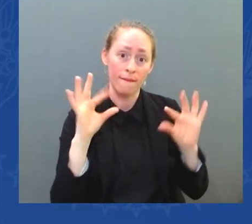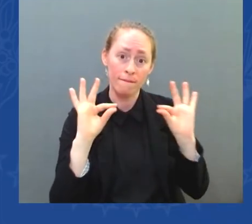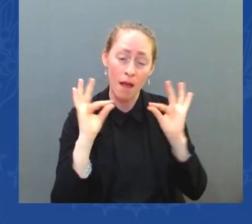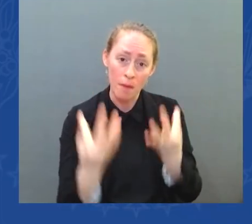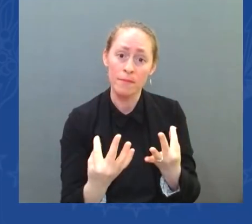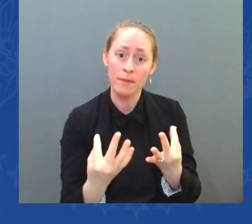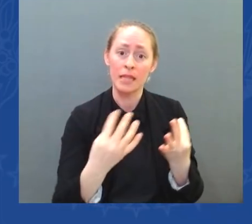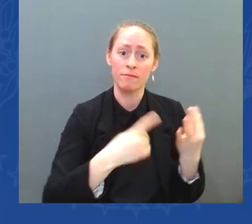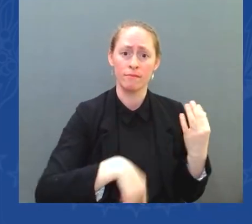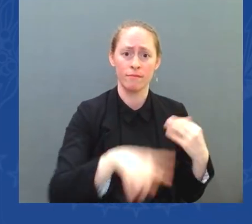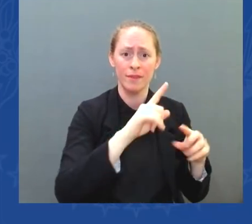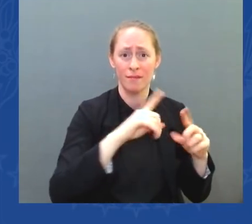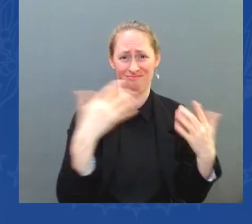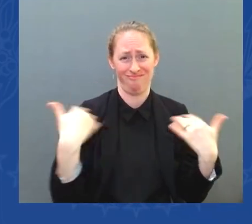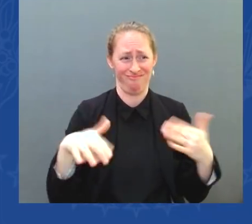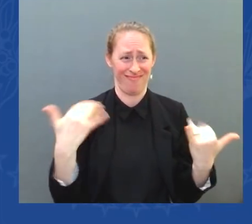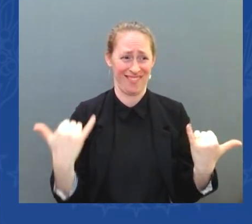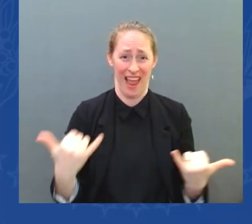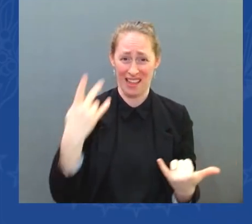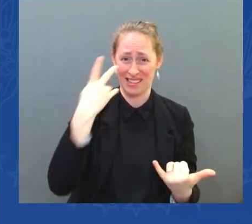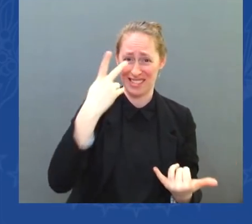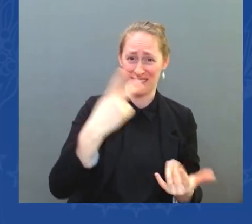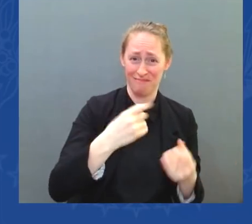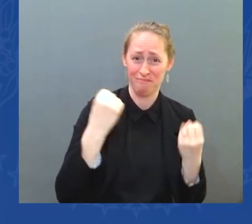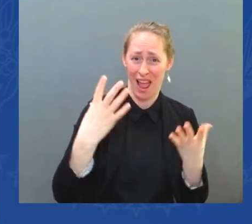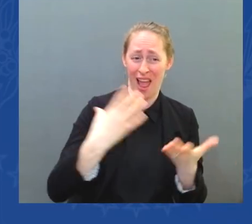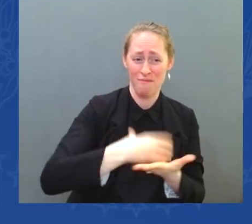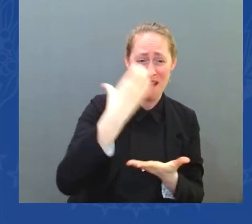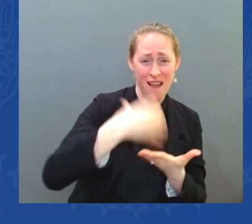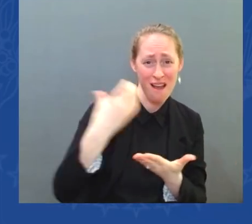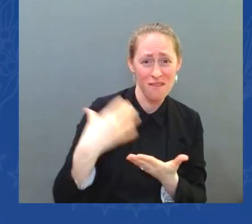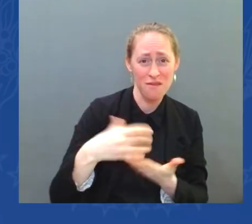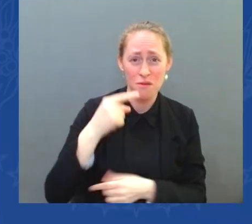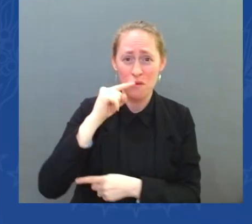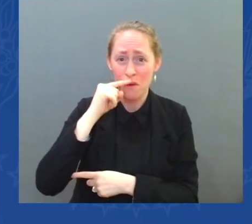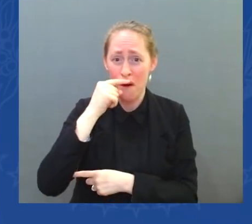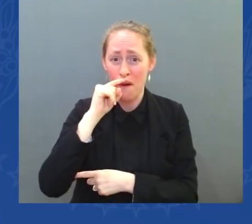Knowing you have a buyer gives farmers something they don't often have: